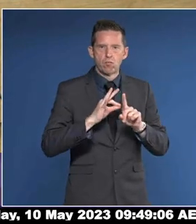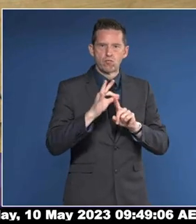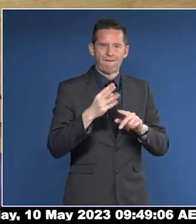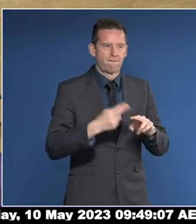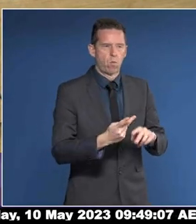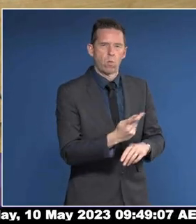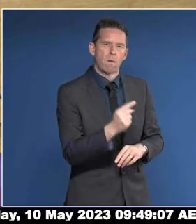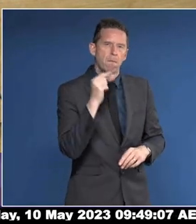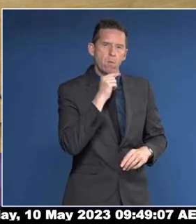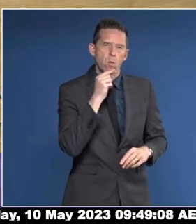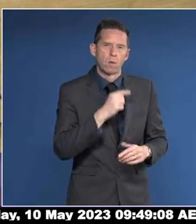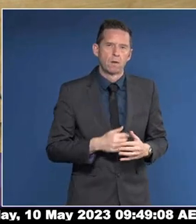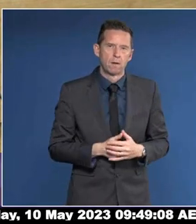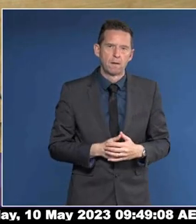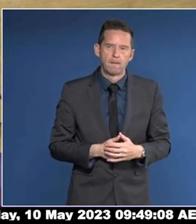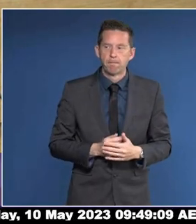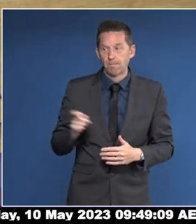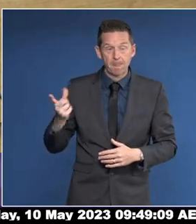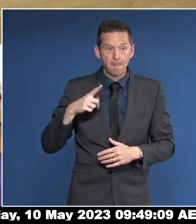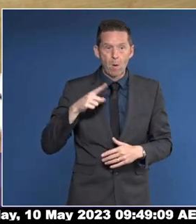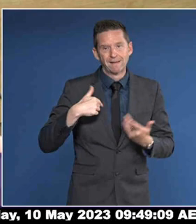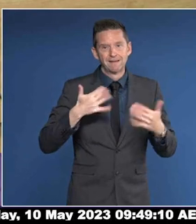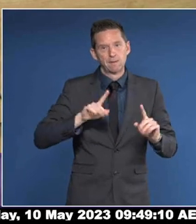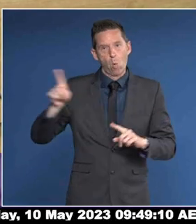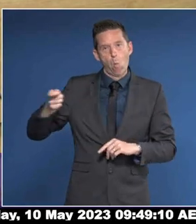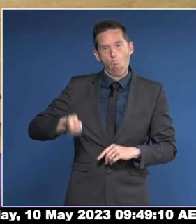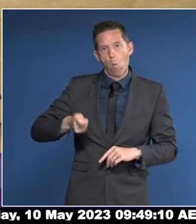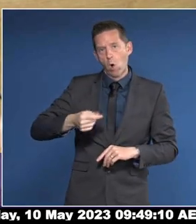It is why we took a child protection order in relation to the older